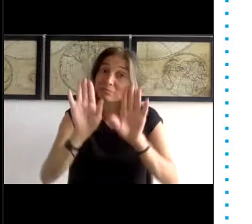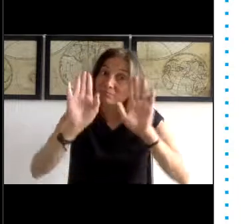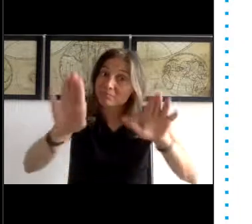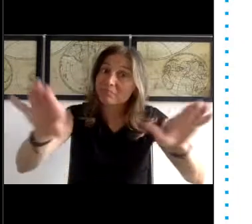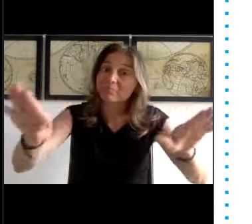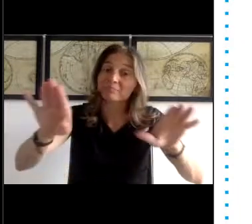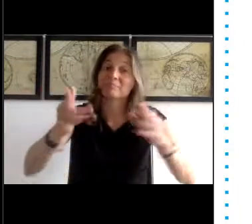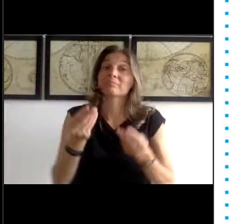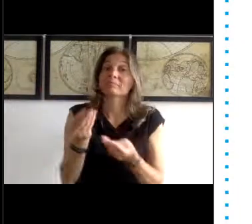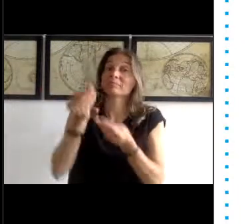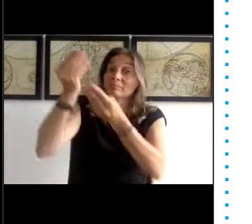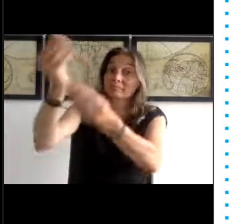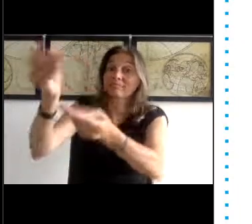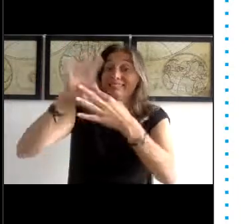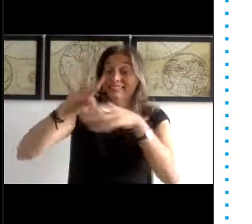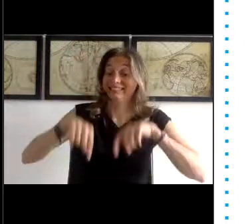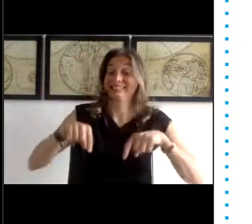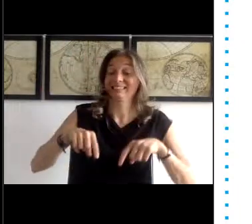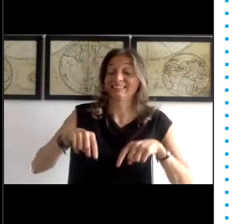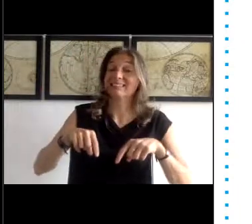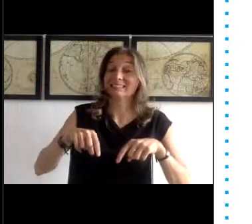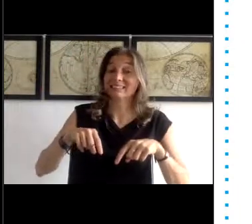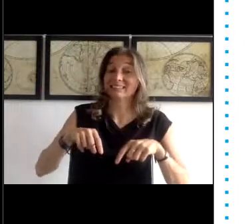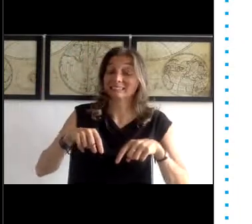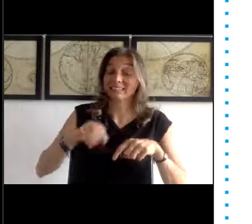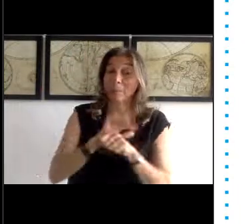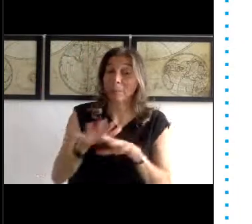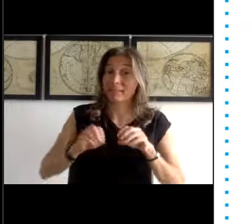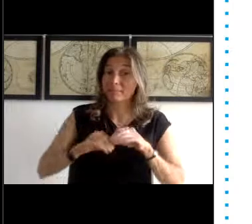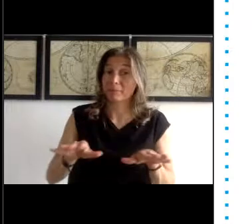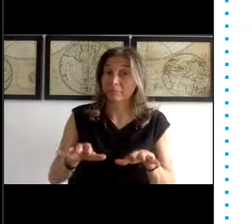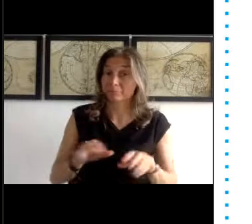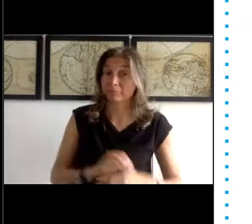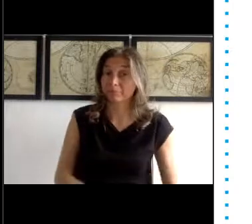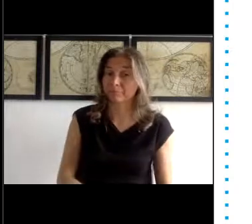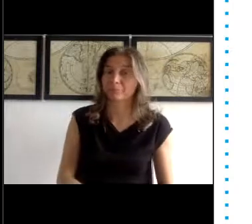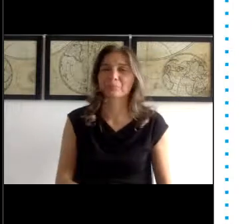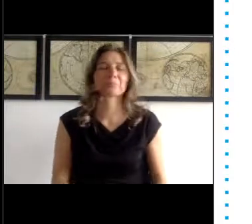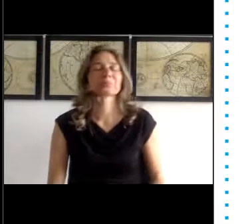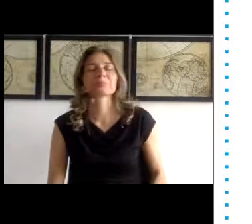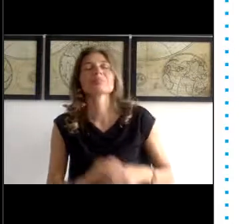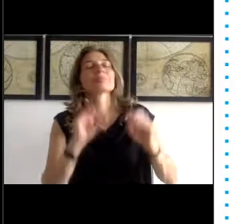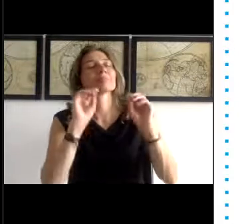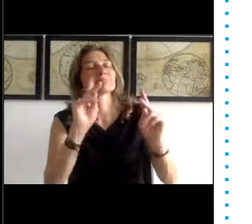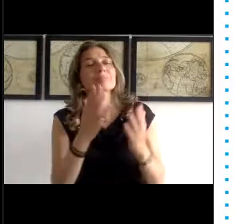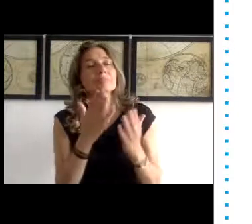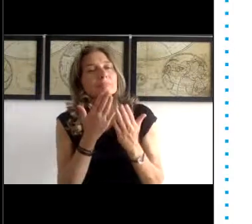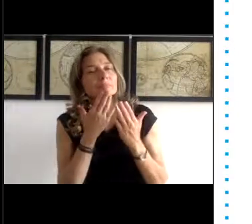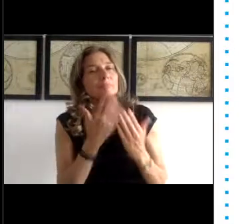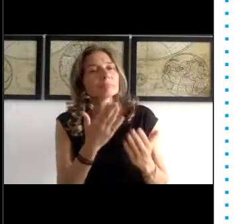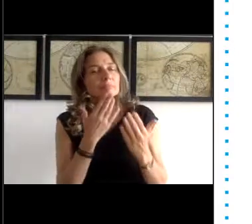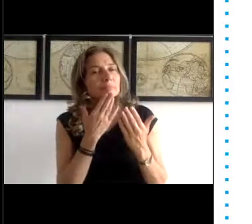This will be ready by the early 2021. So in February, more or less,